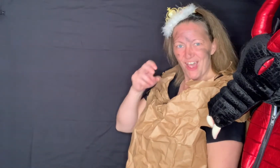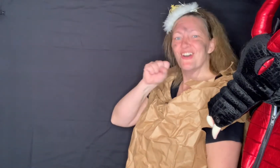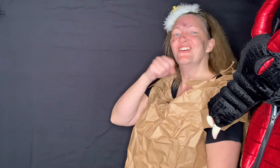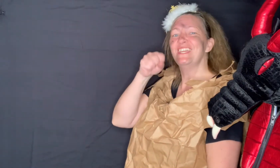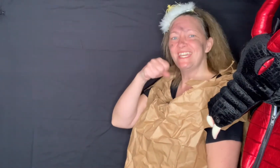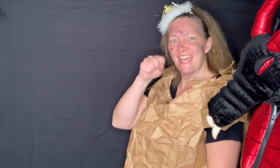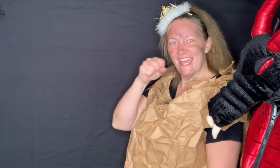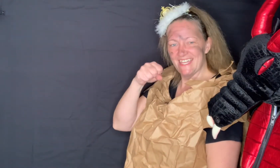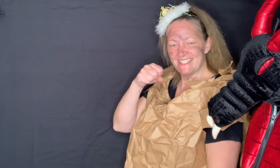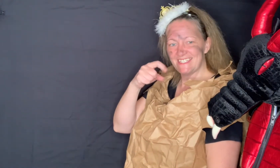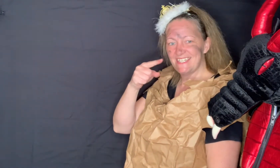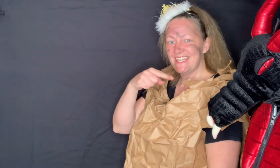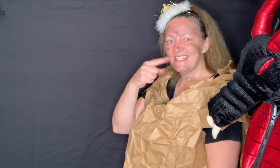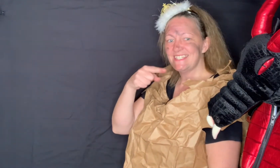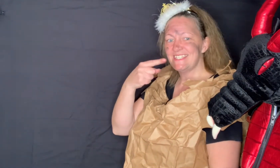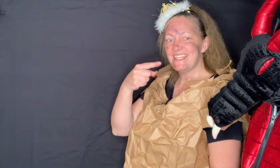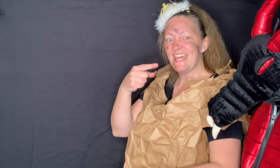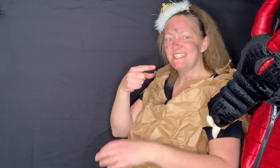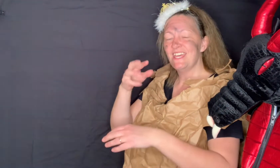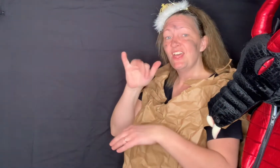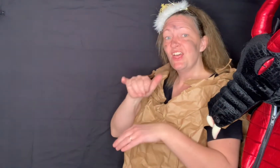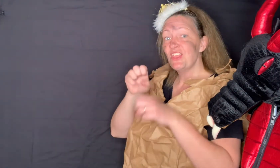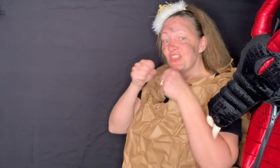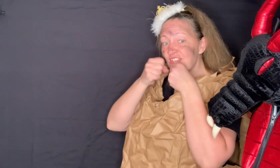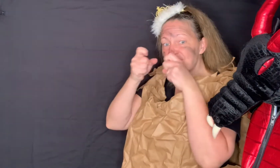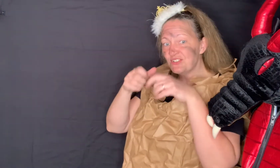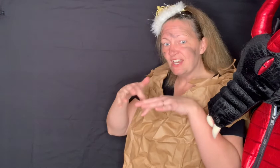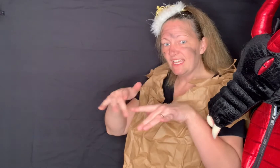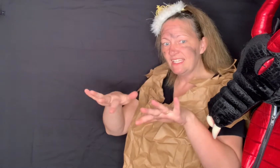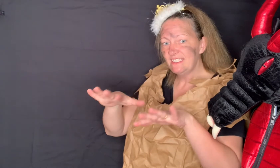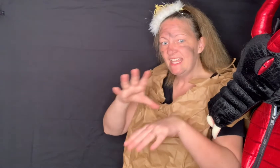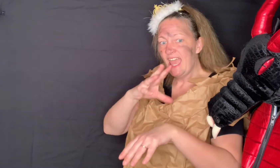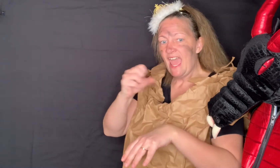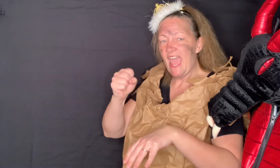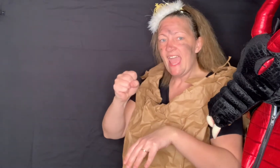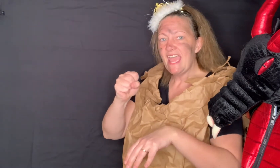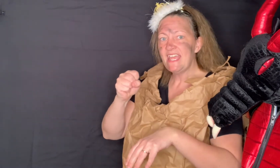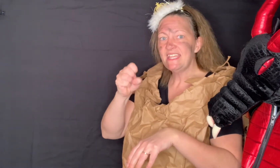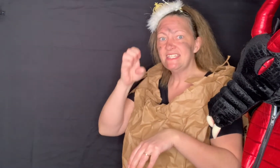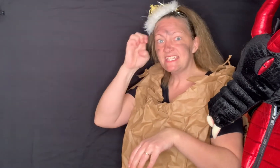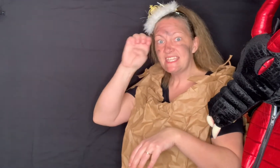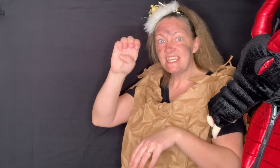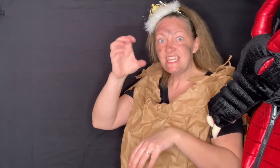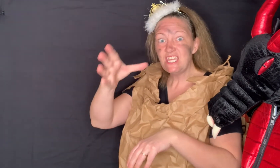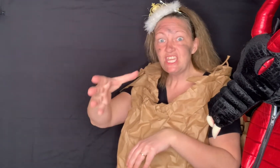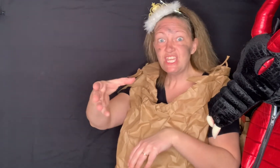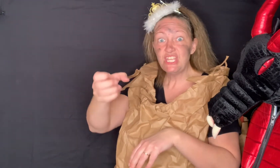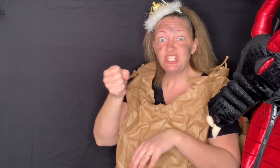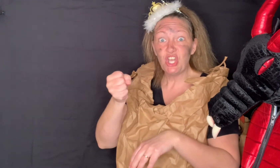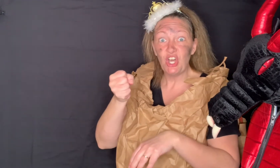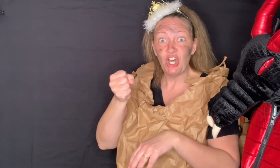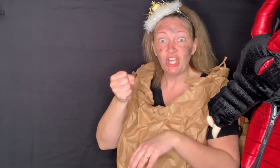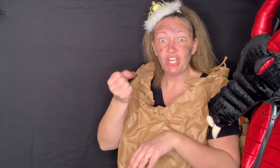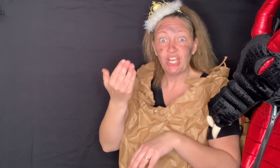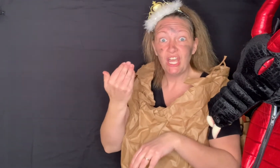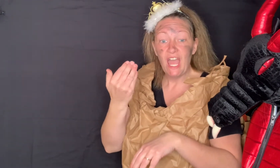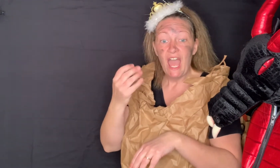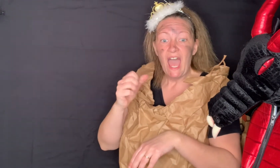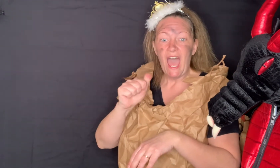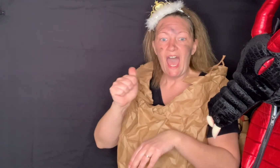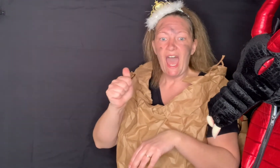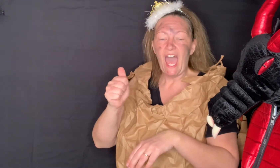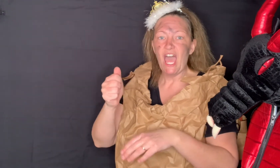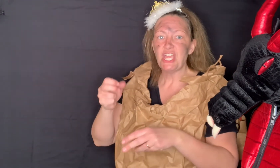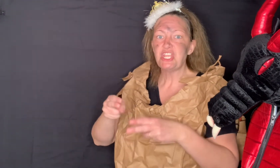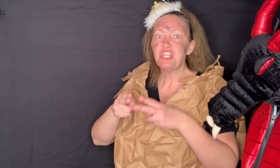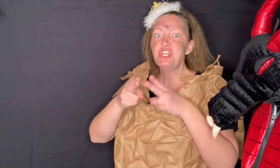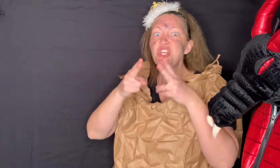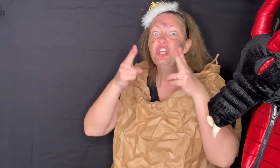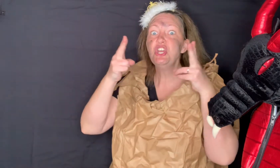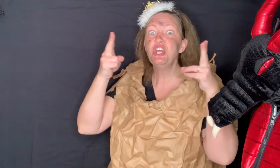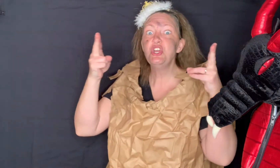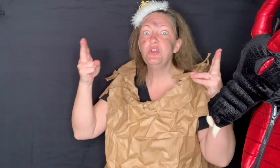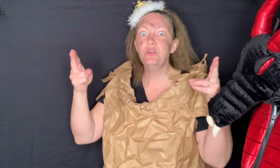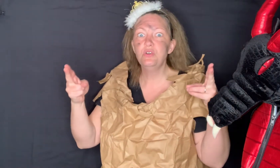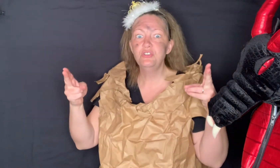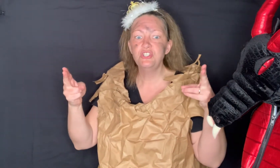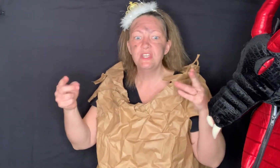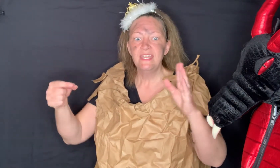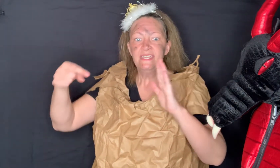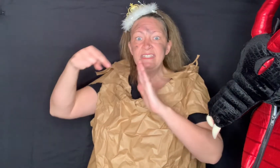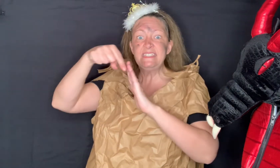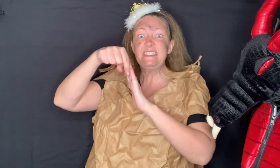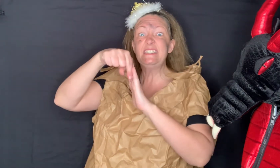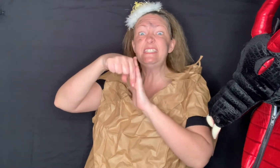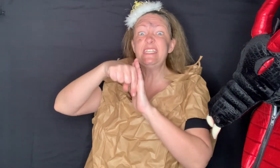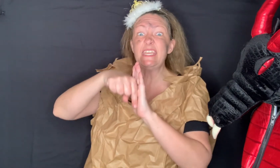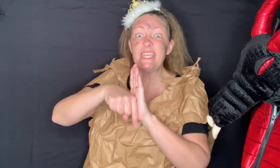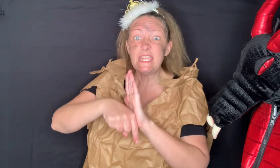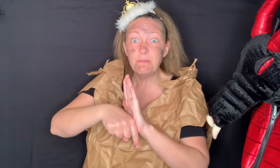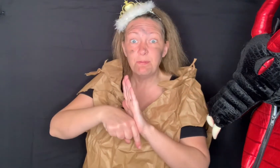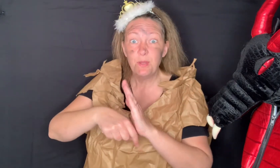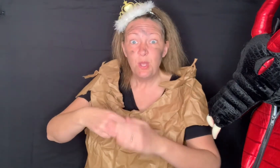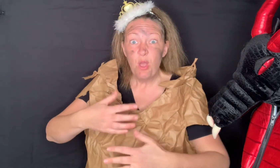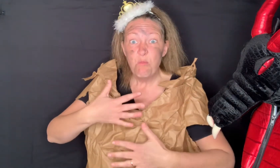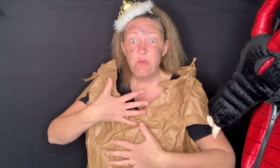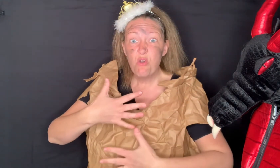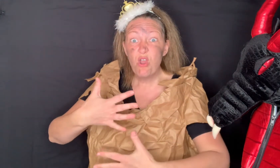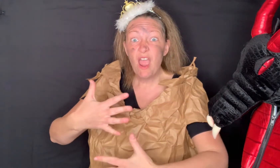"oh, Yes," said the dragon, and he took a huge, deep breath